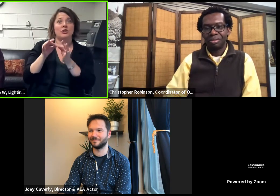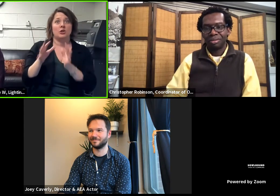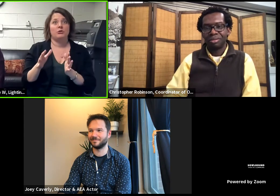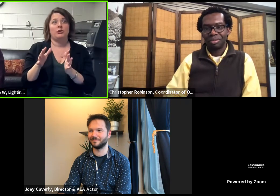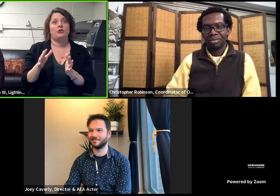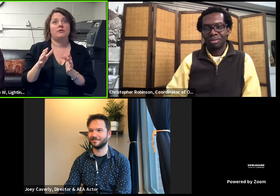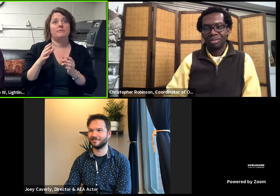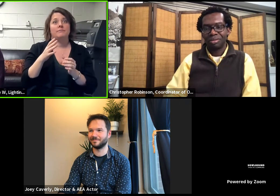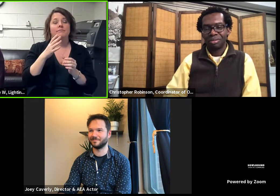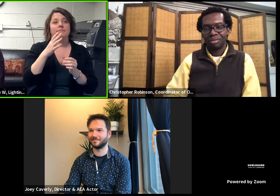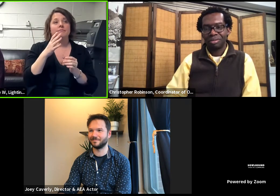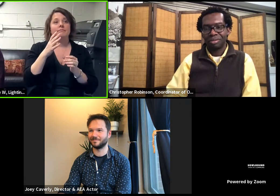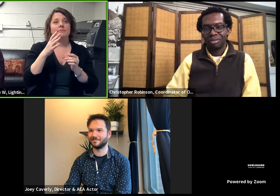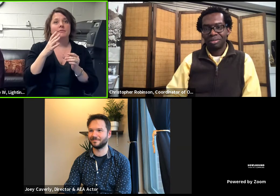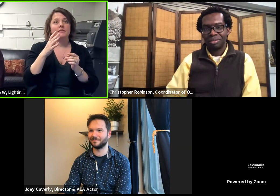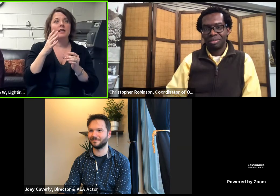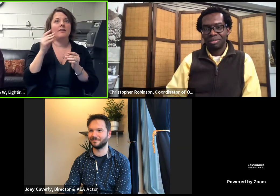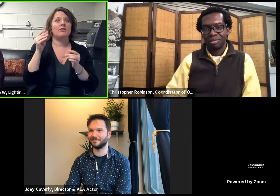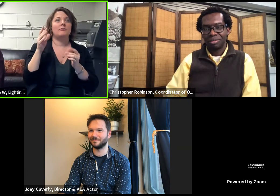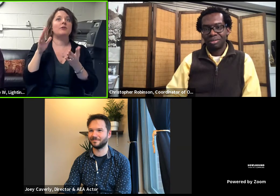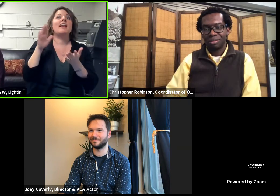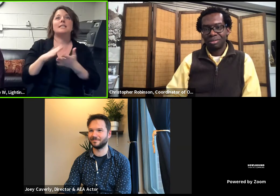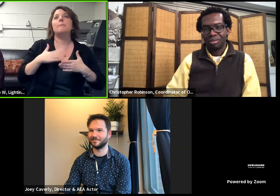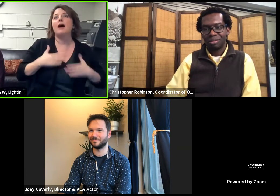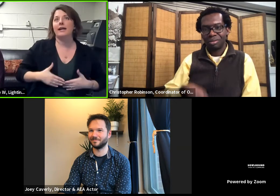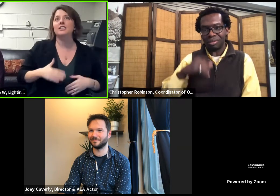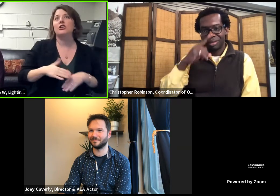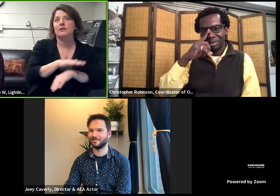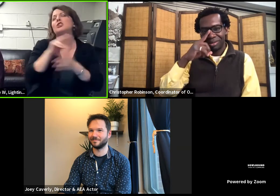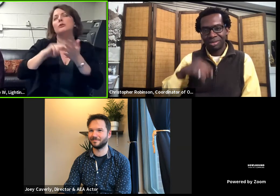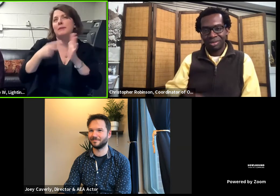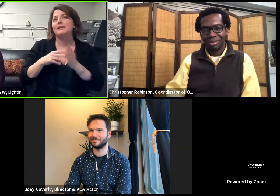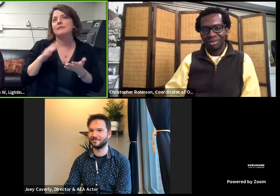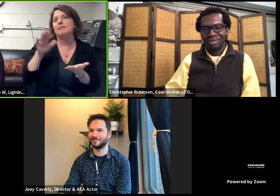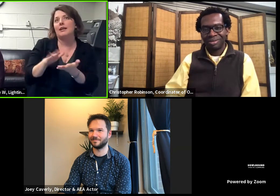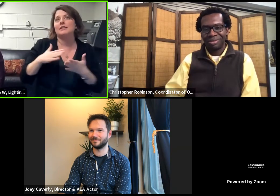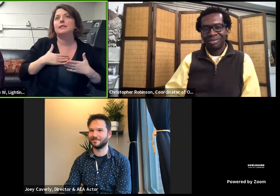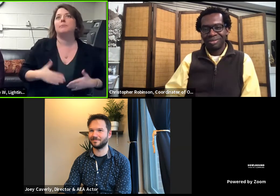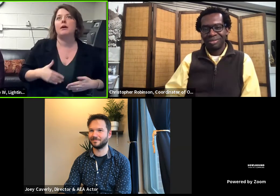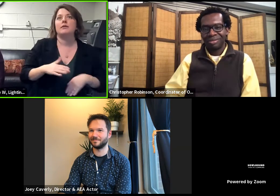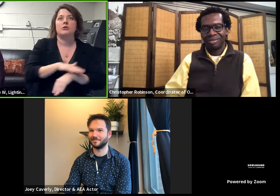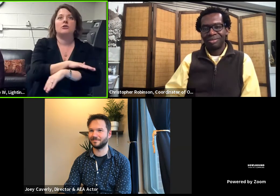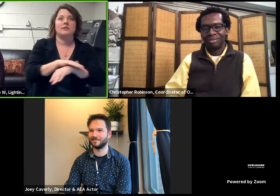It's less of a need for an interpreter because it's less bodies on stage